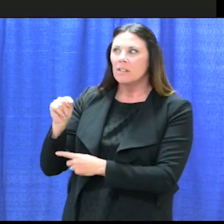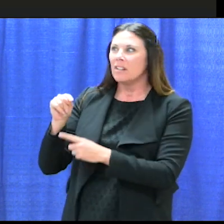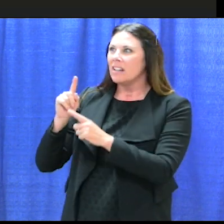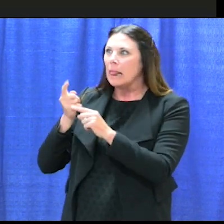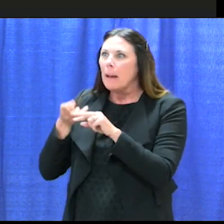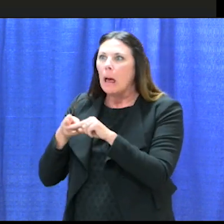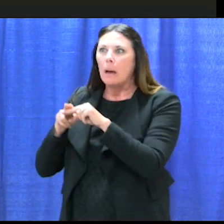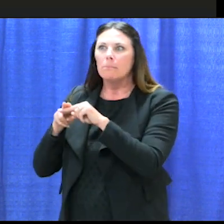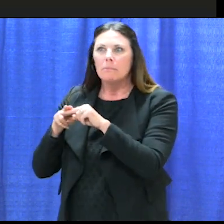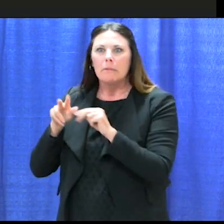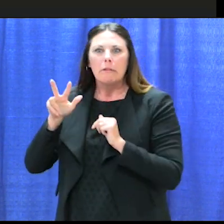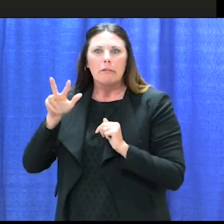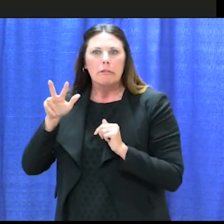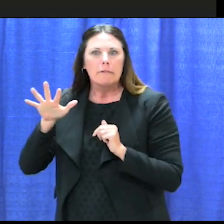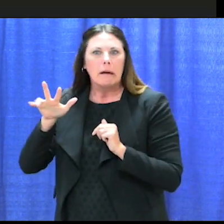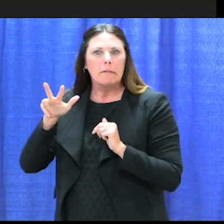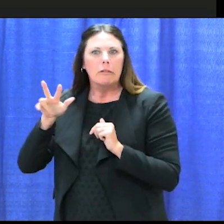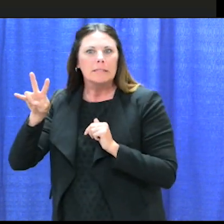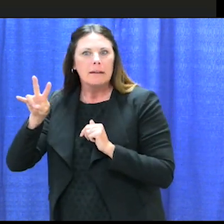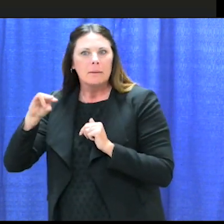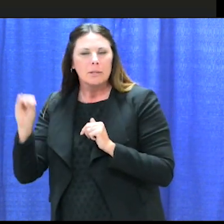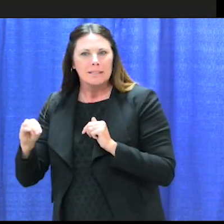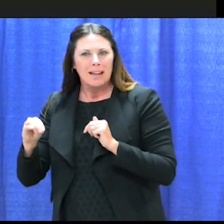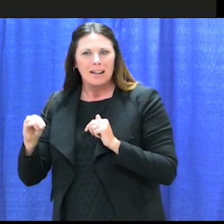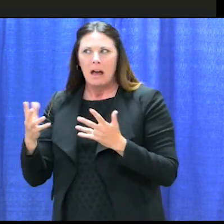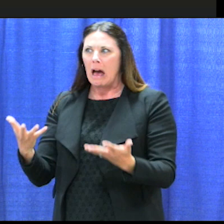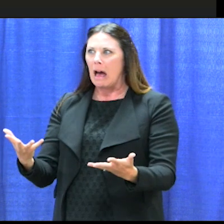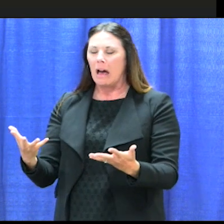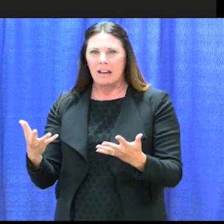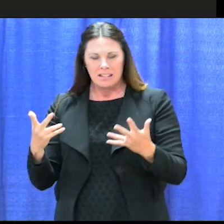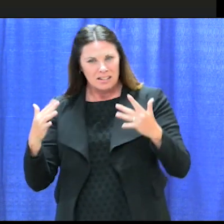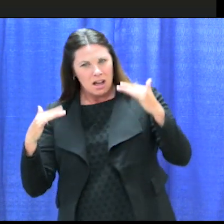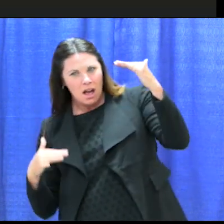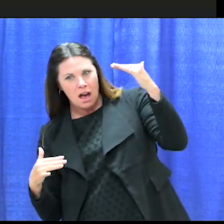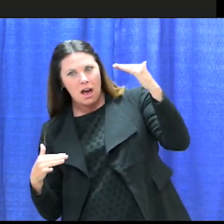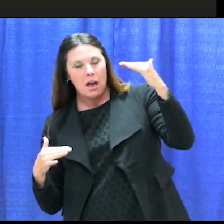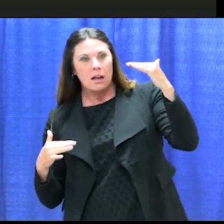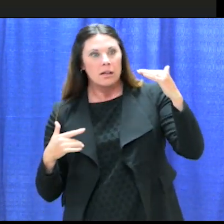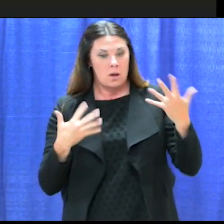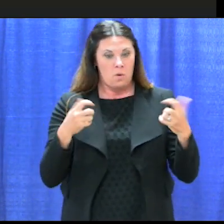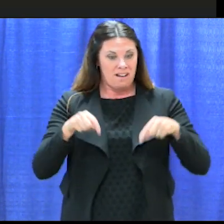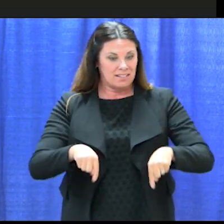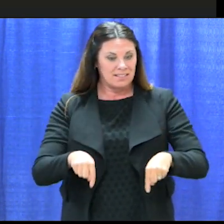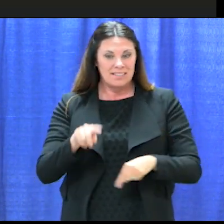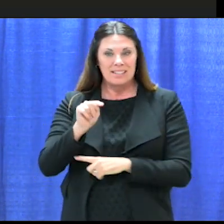I hope that we can move this task force forward to give all Californians and our kids who